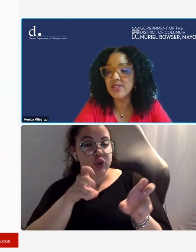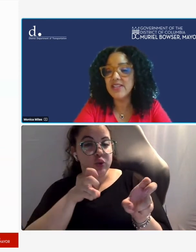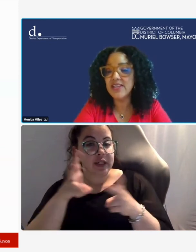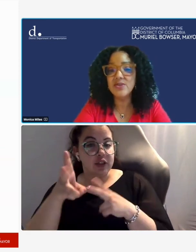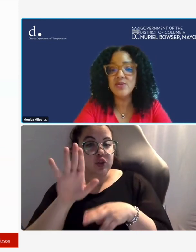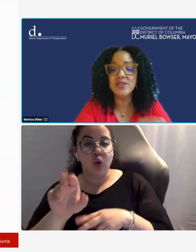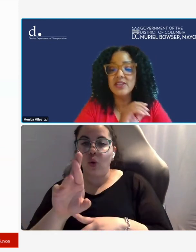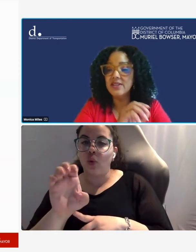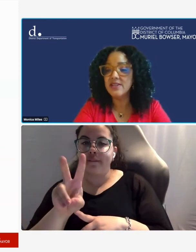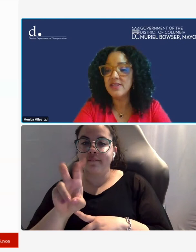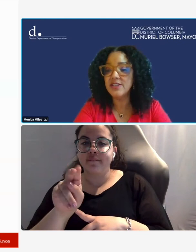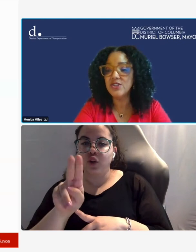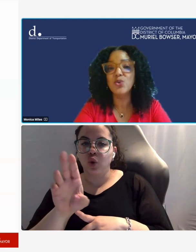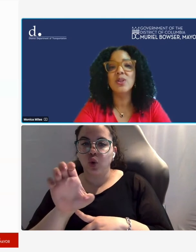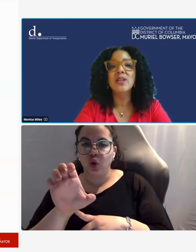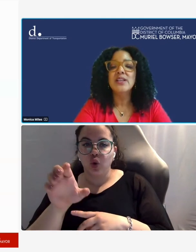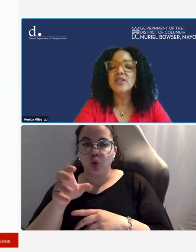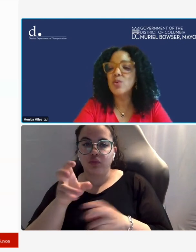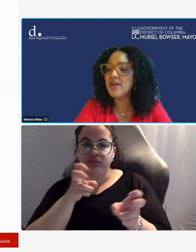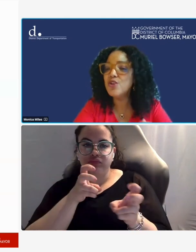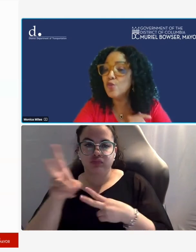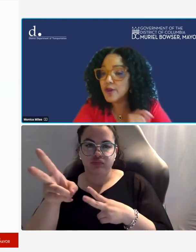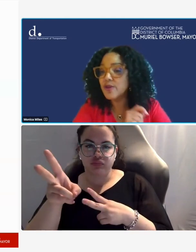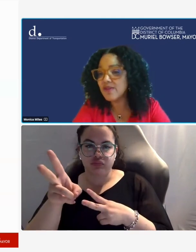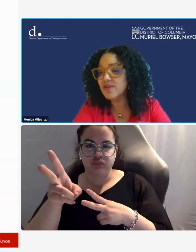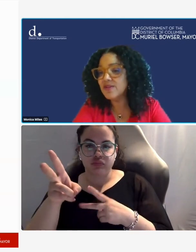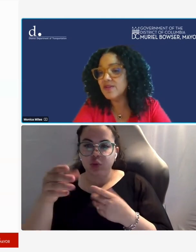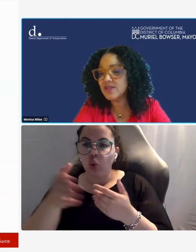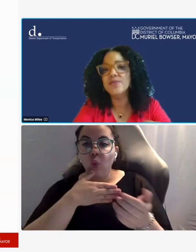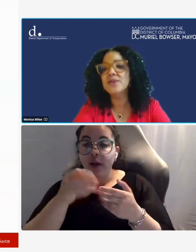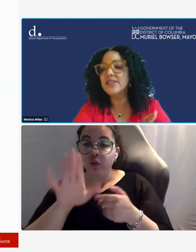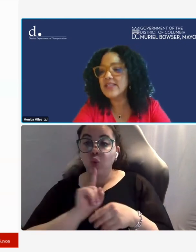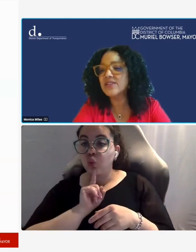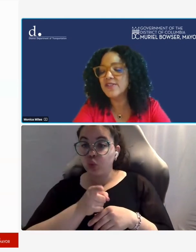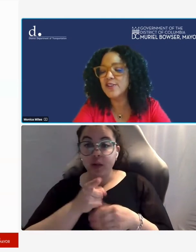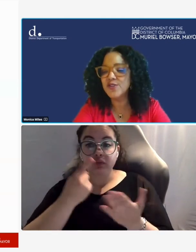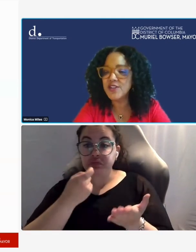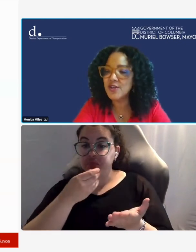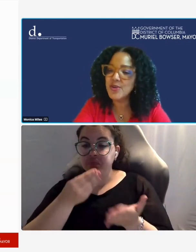into the the tool so whatever your real revenues are your real exact revenues for the year you have